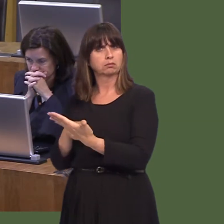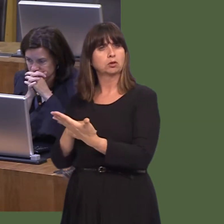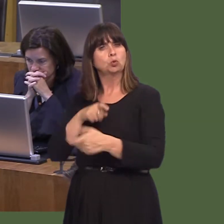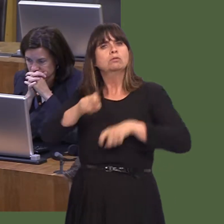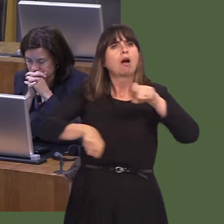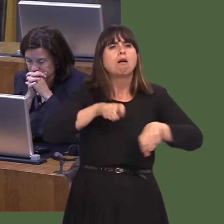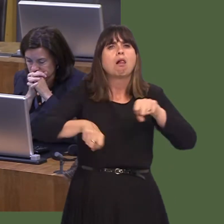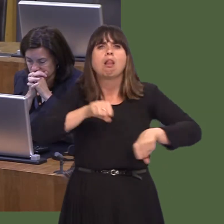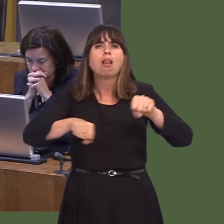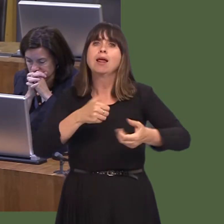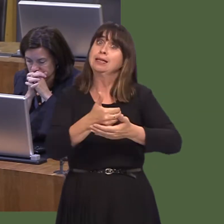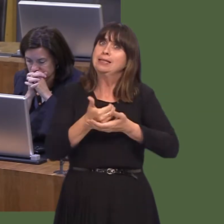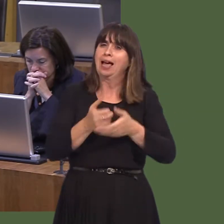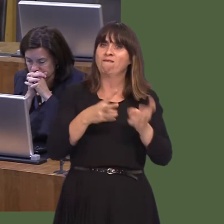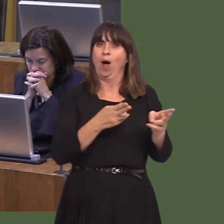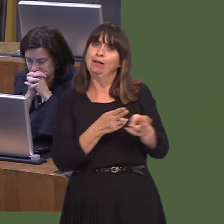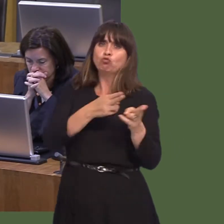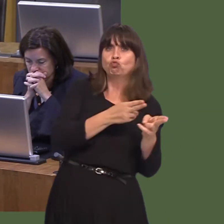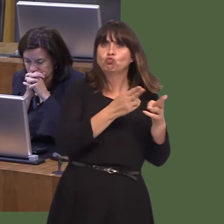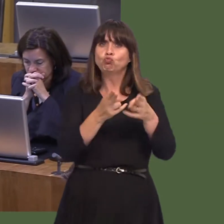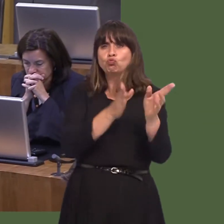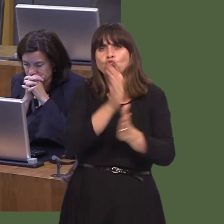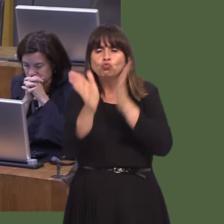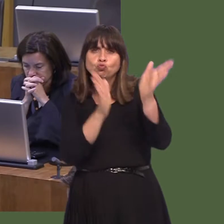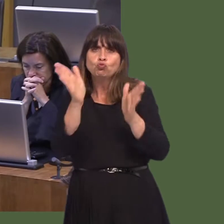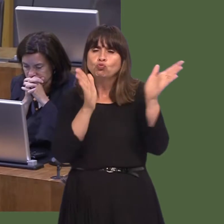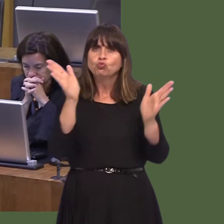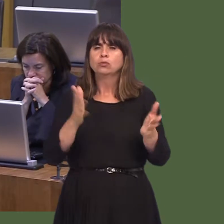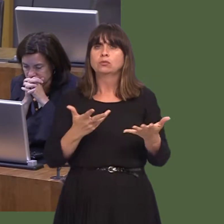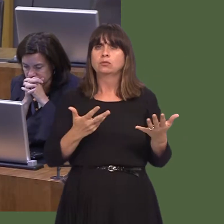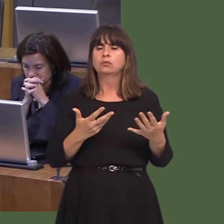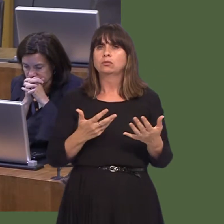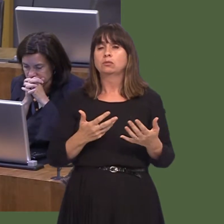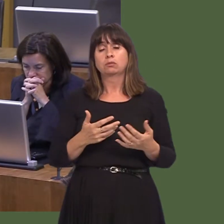I'm not familiar with the particular planning issue that the Member talks about, but I can